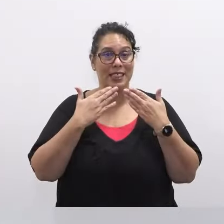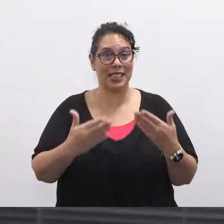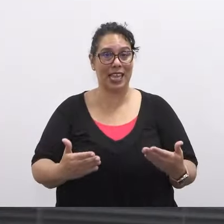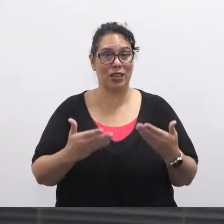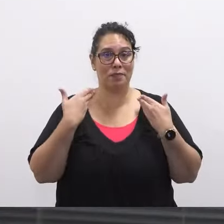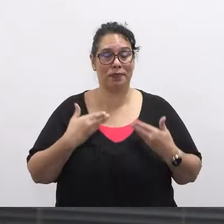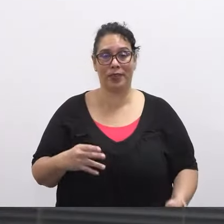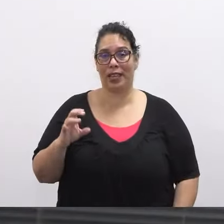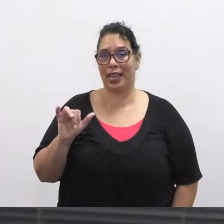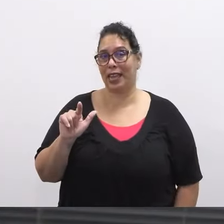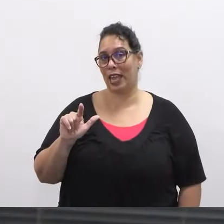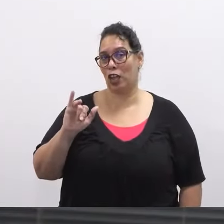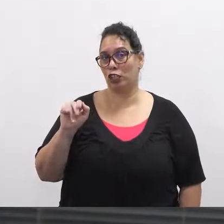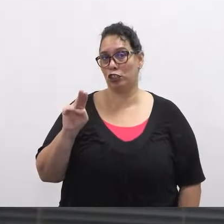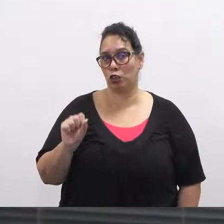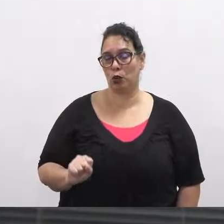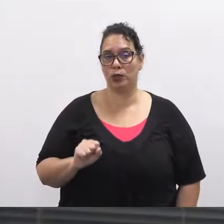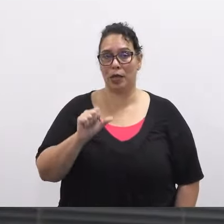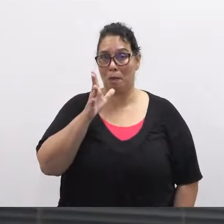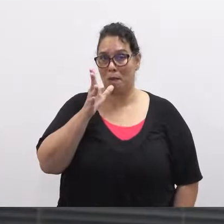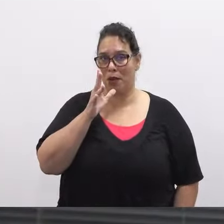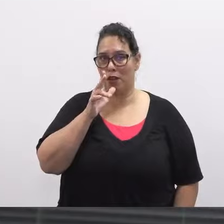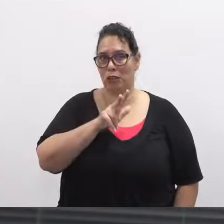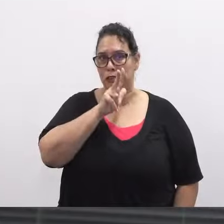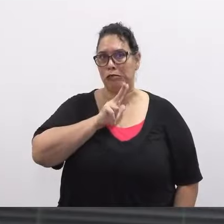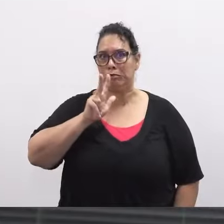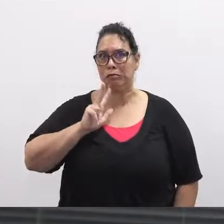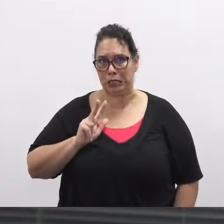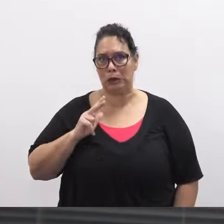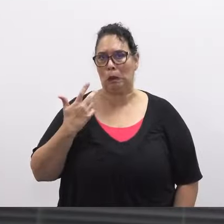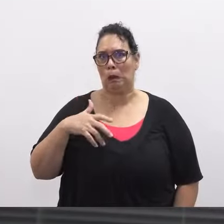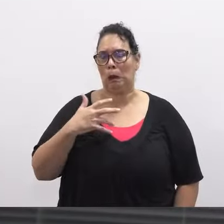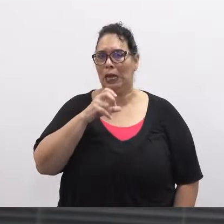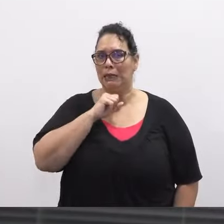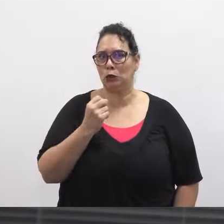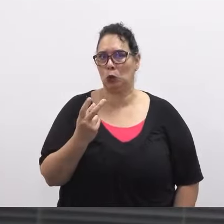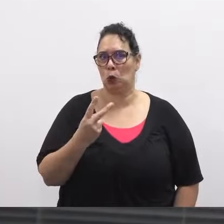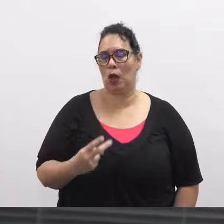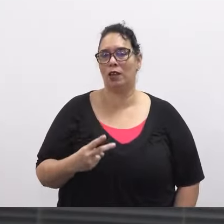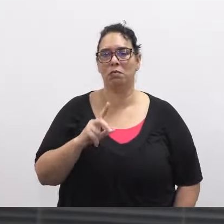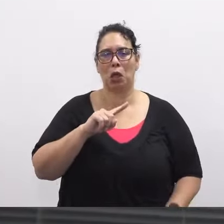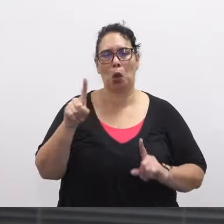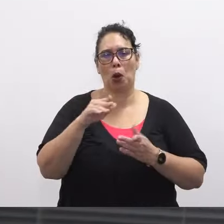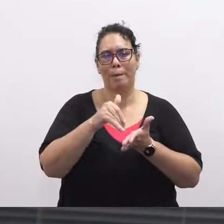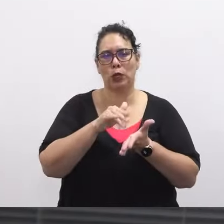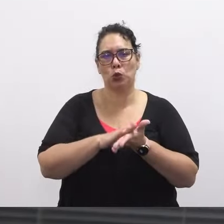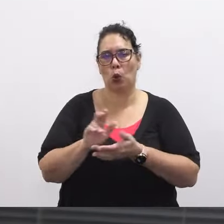I'm a mother of 12-year-old triplet girls who currently attend Rogers Middle School. All of my daughters have received their standard vaccines